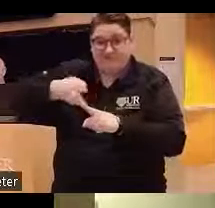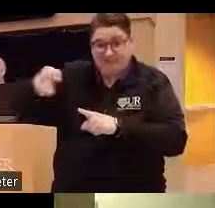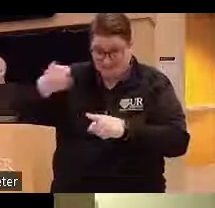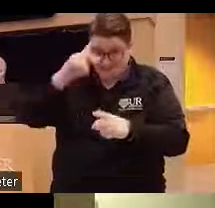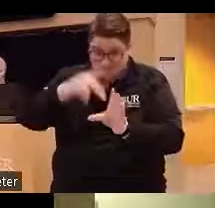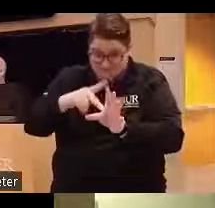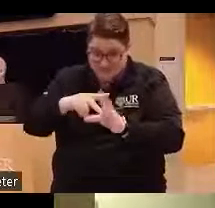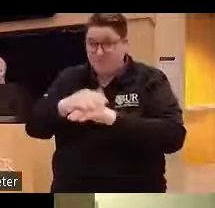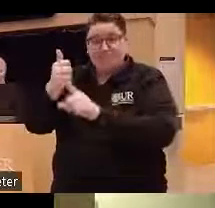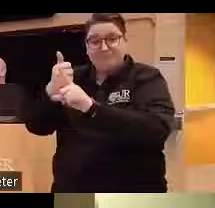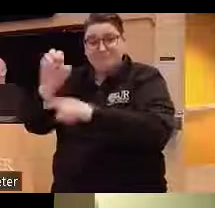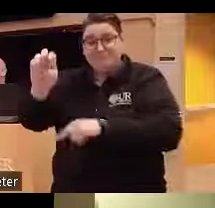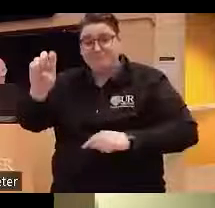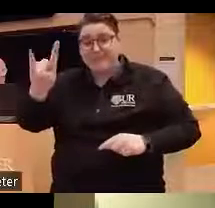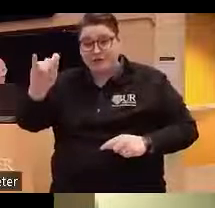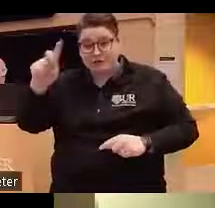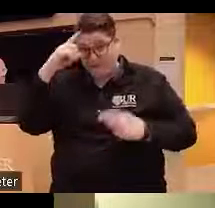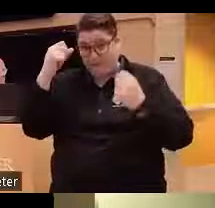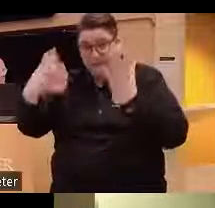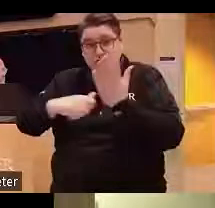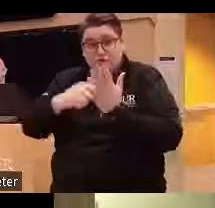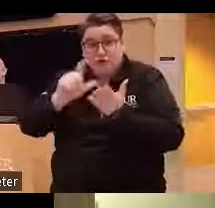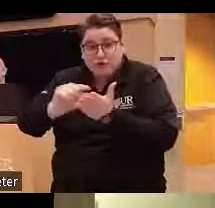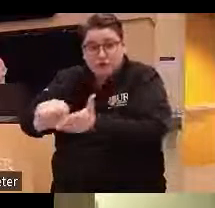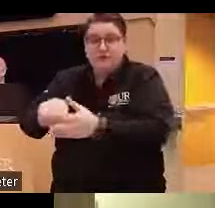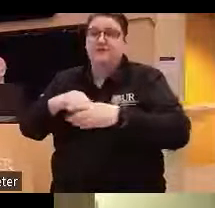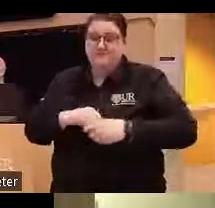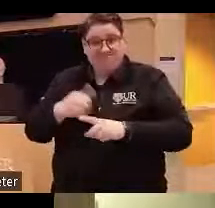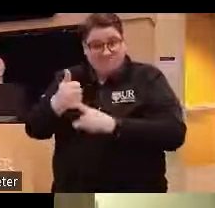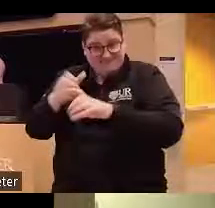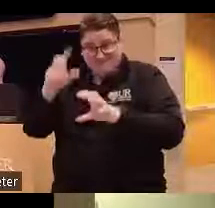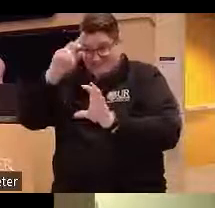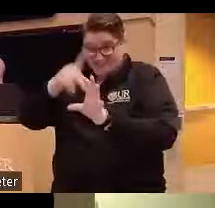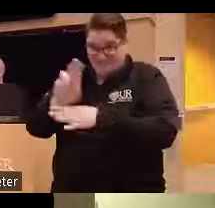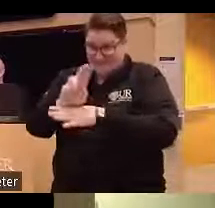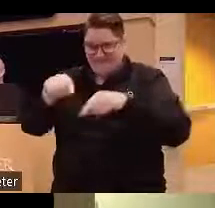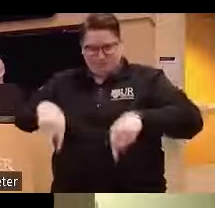several journals and who did his Psychiatry residency here in the department of Psychiatry